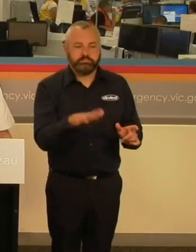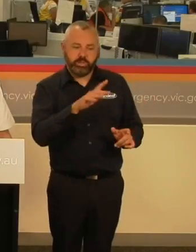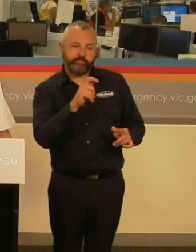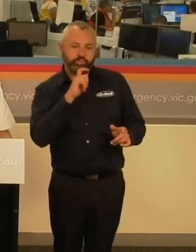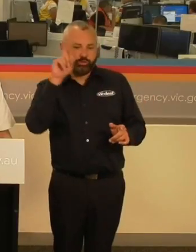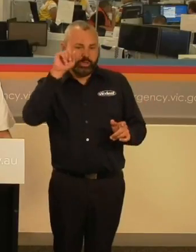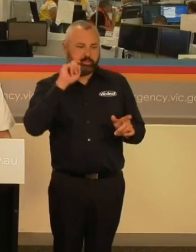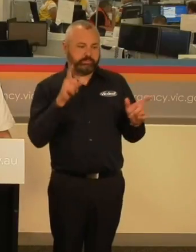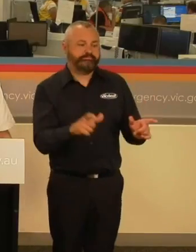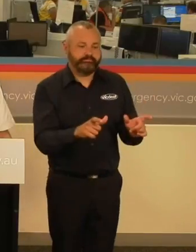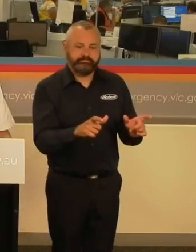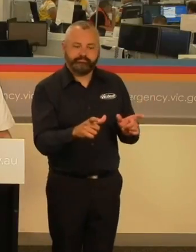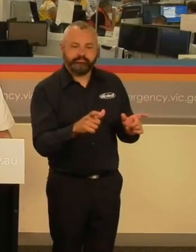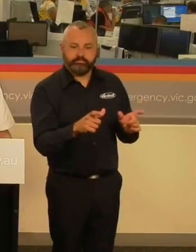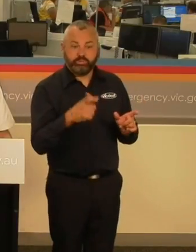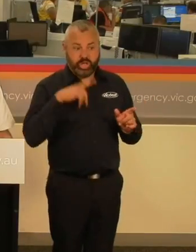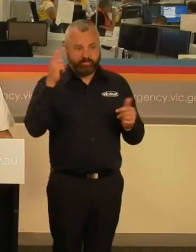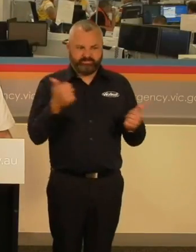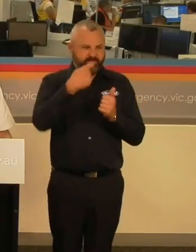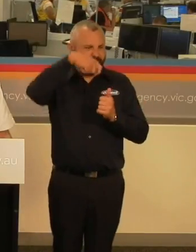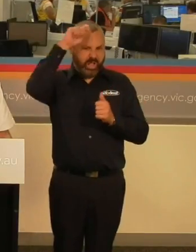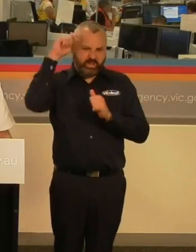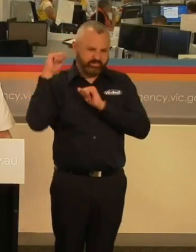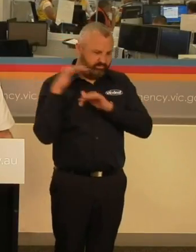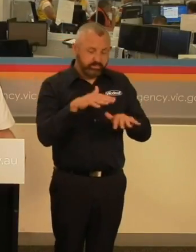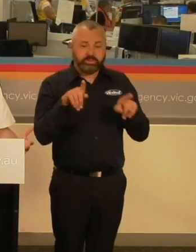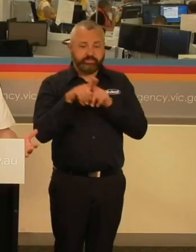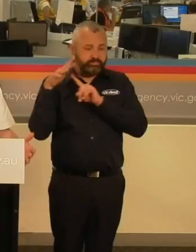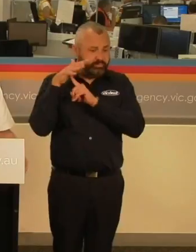resources and aircraft but it's a fire they didn't get that three o'clock in